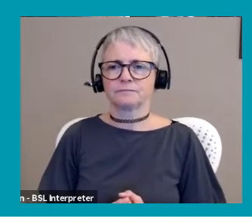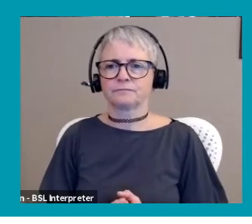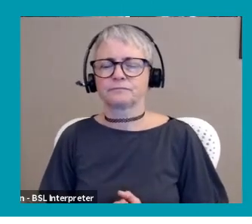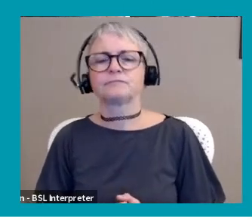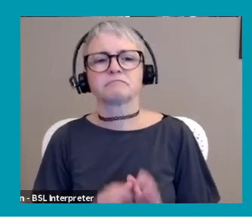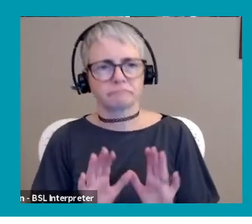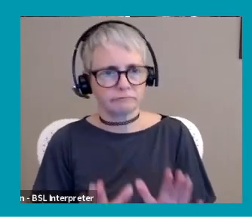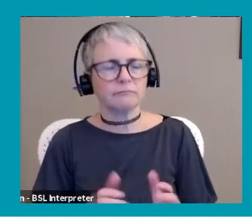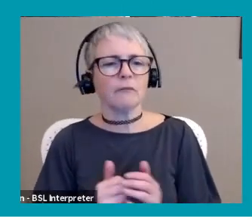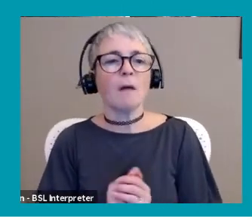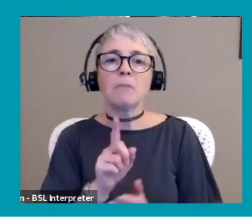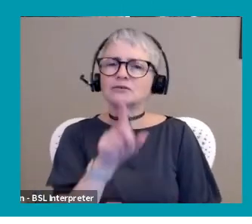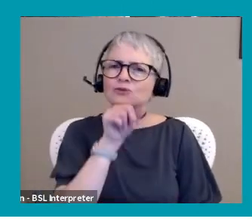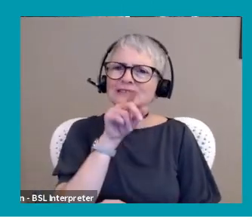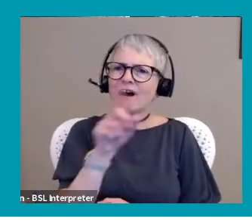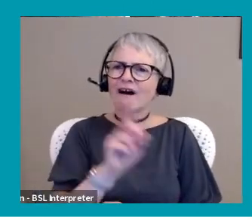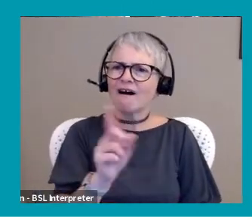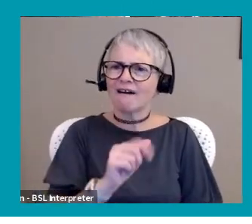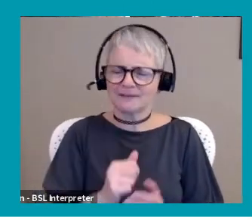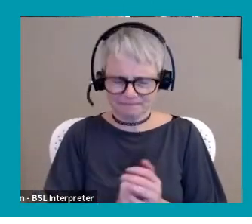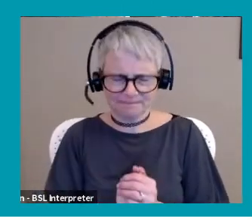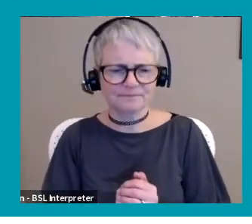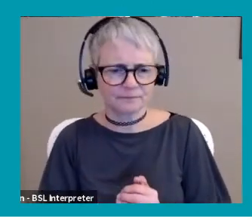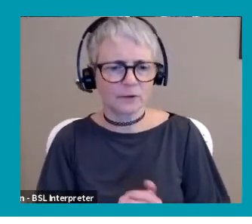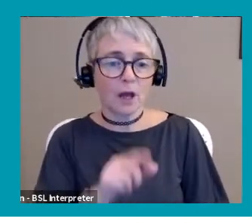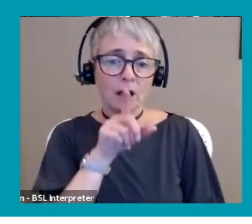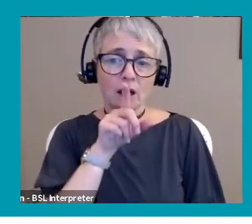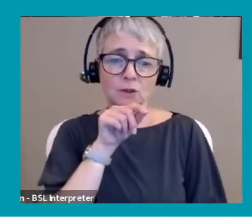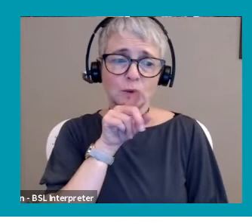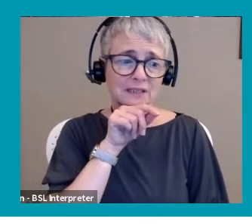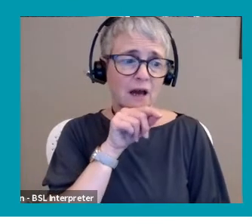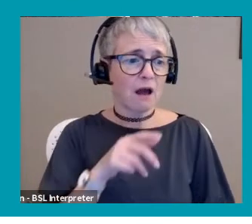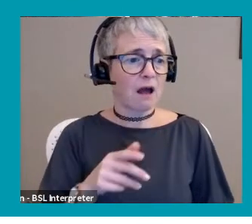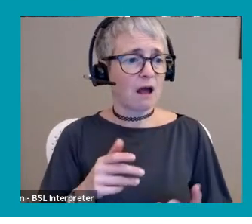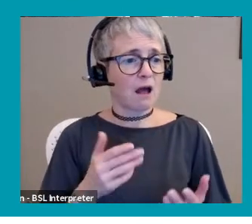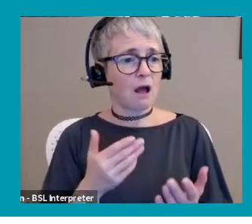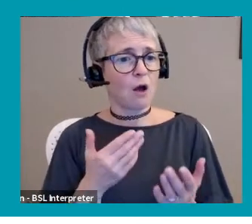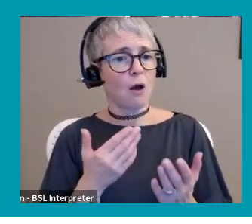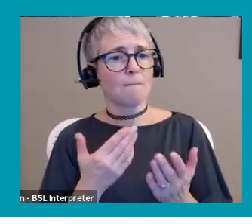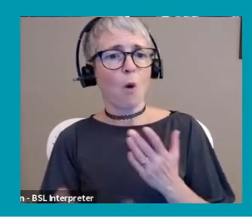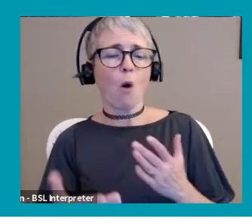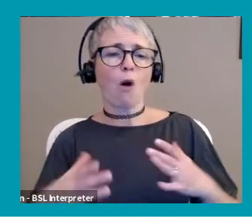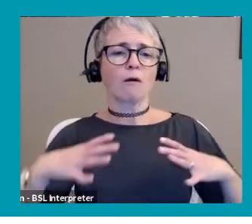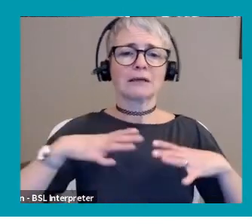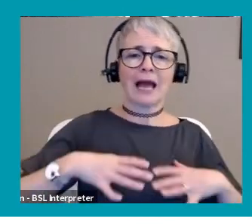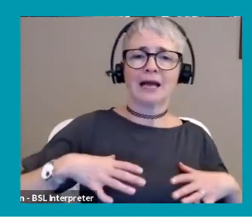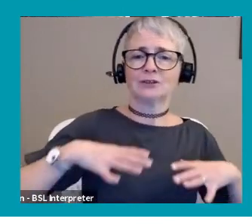So what about Twitter. Twitter is actually a much more casual and relaxed approach to job search.